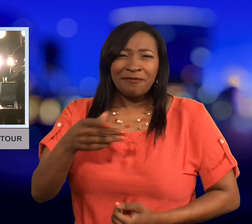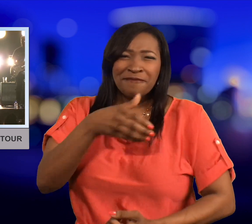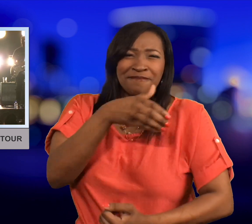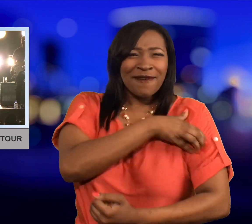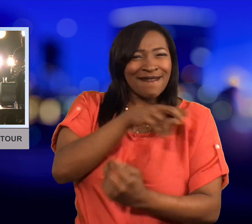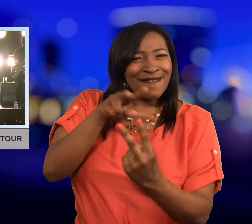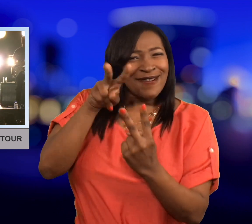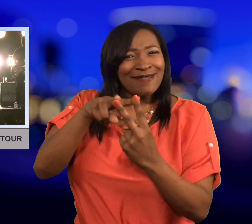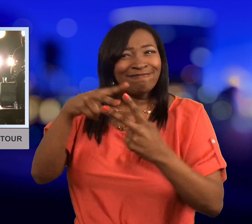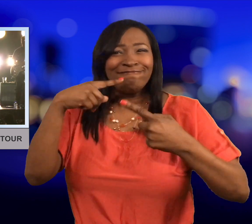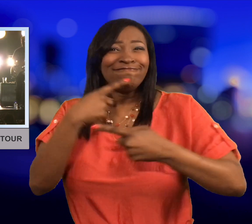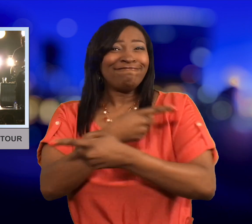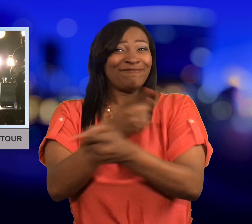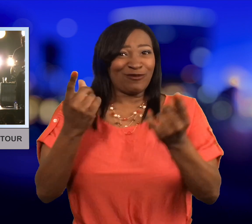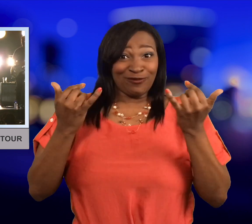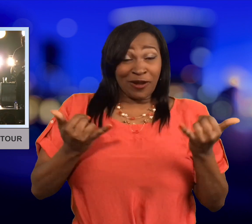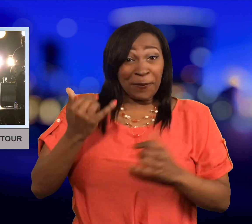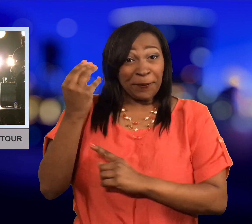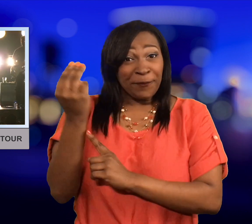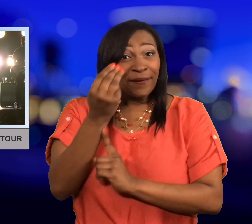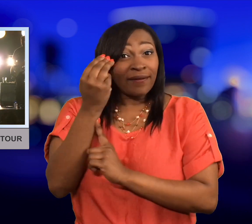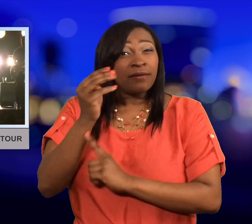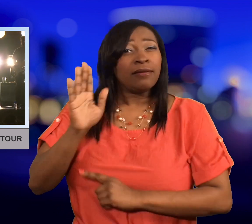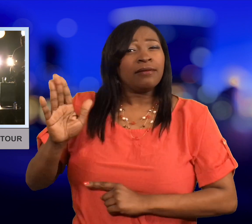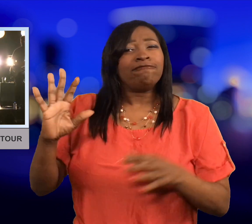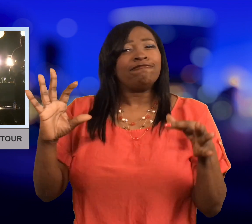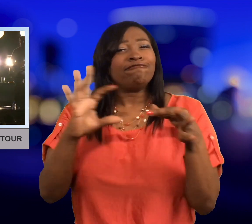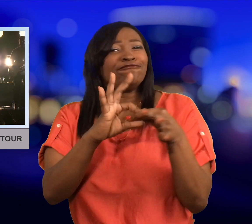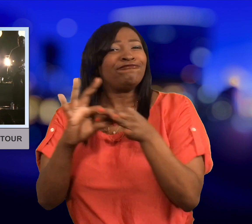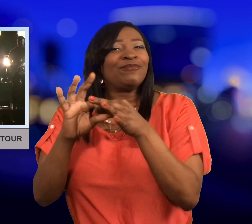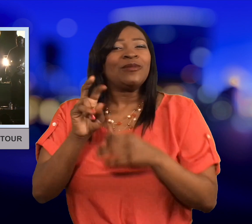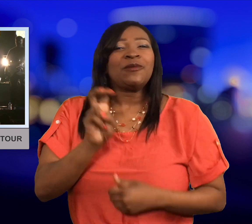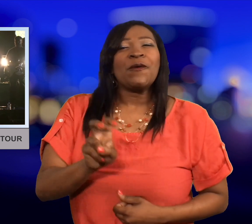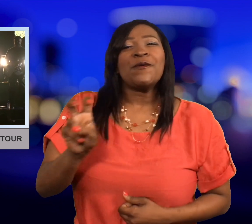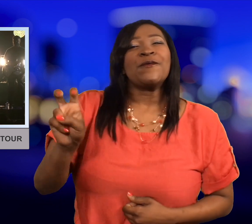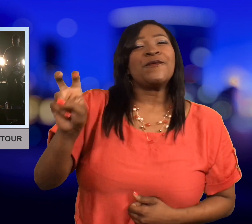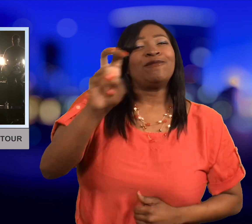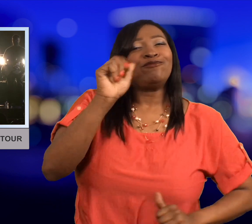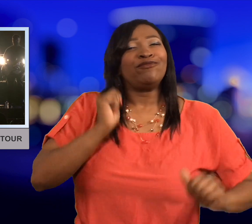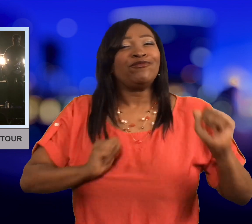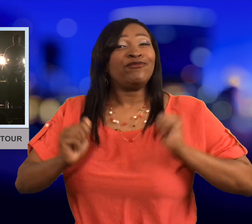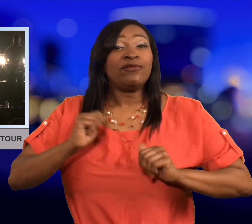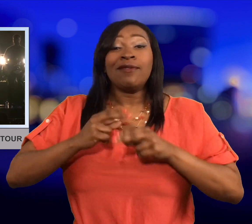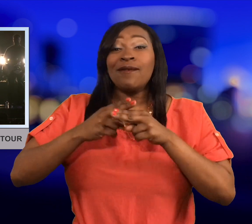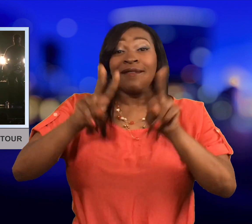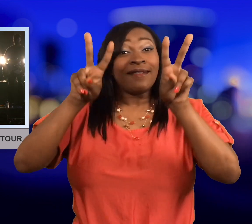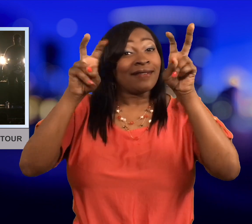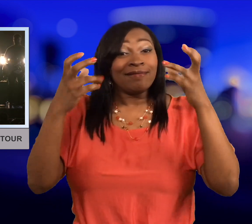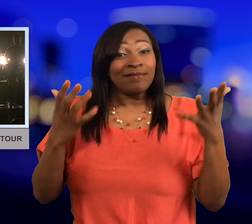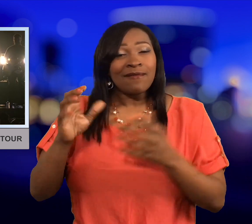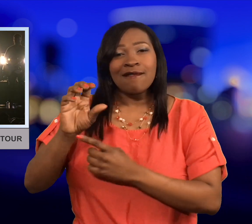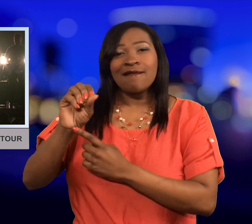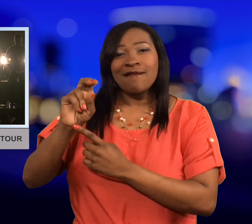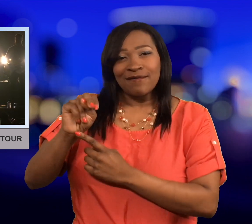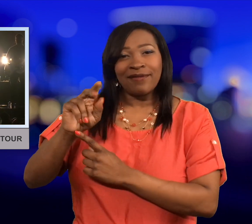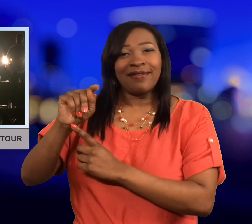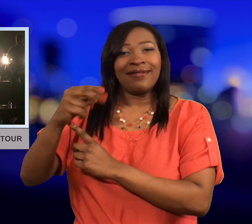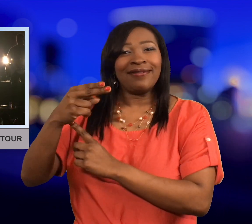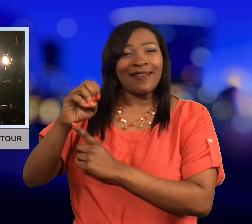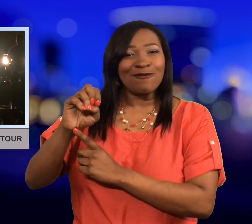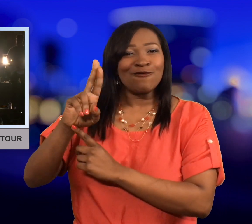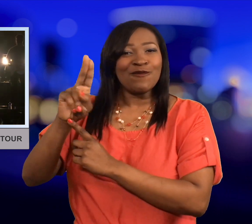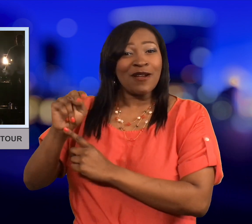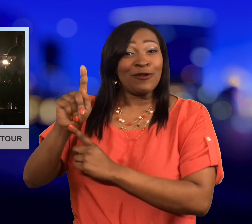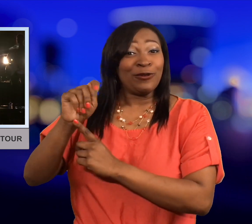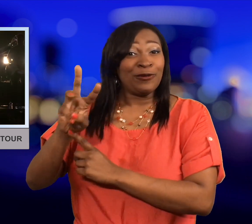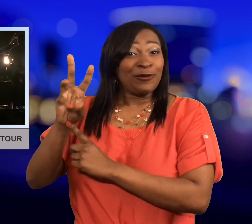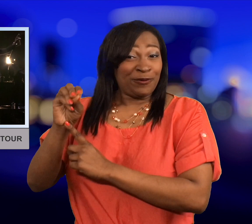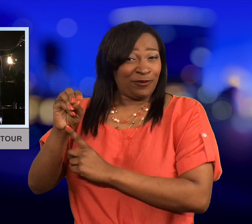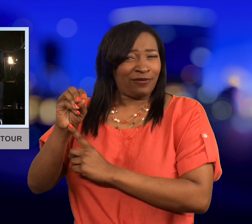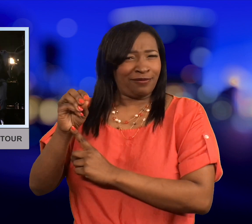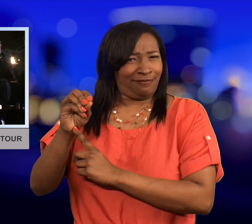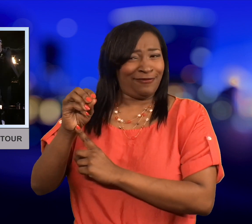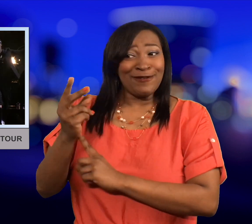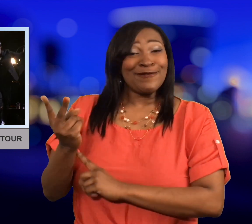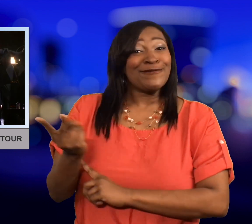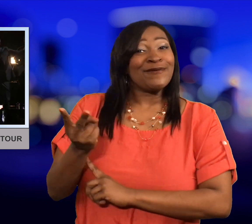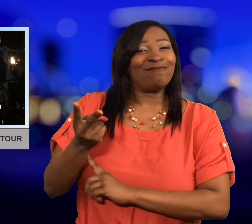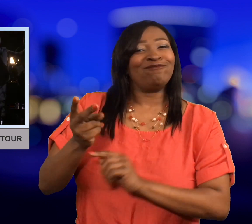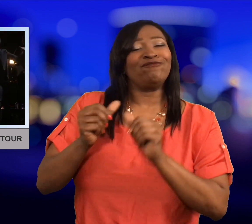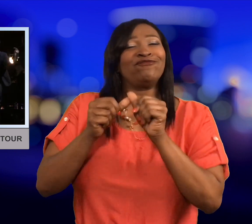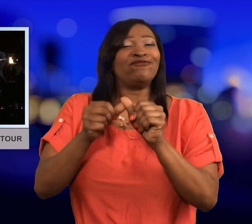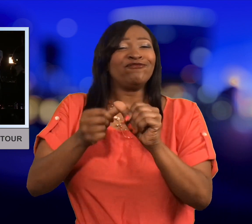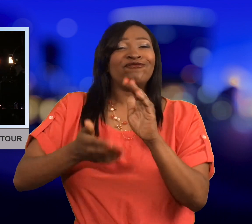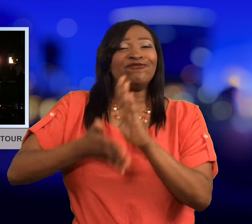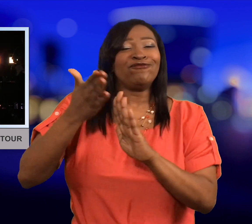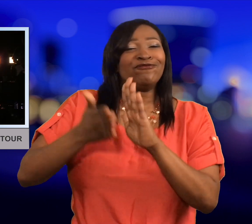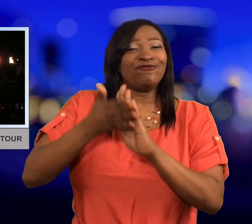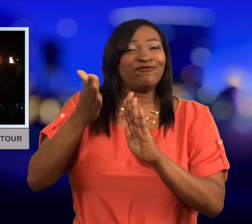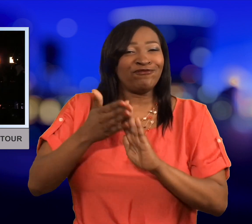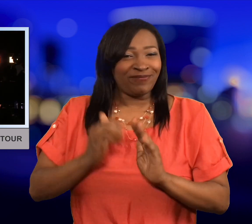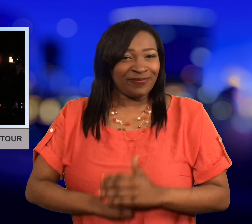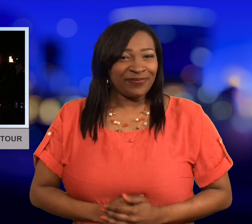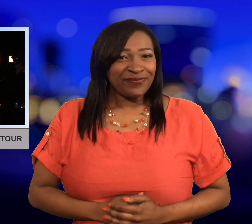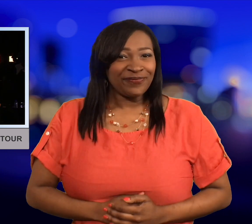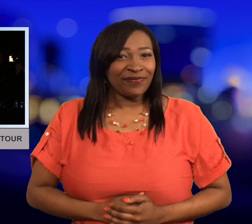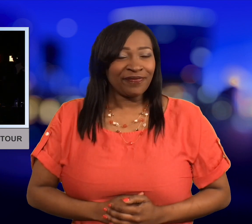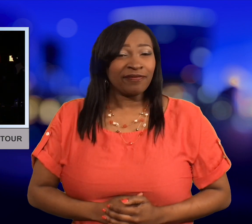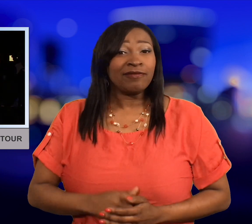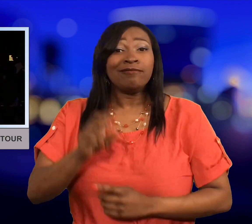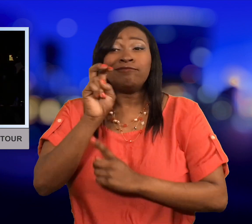On Monday the power couple announced their joint tour entitled "On The Run Two."